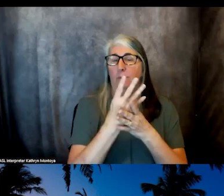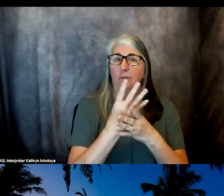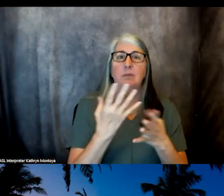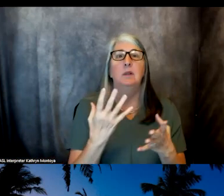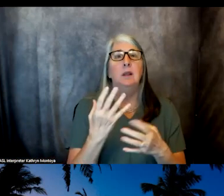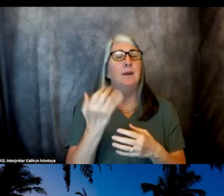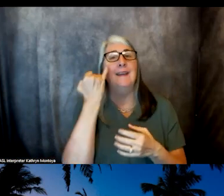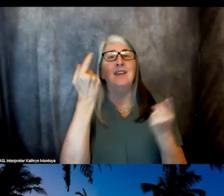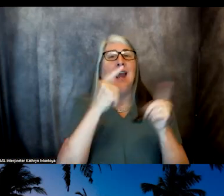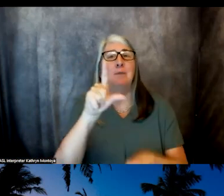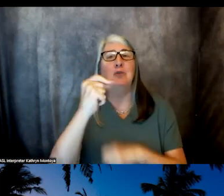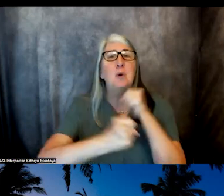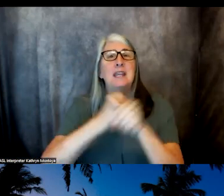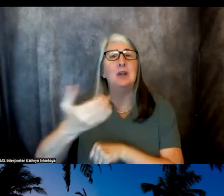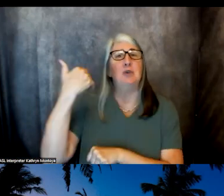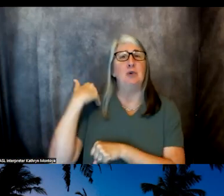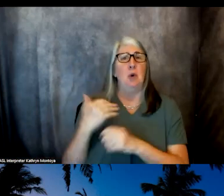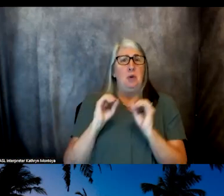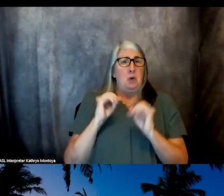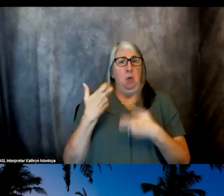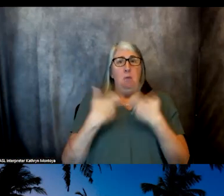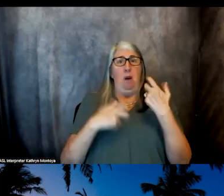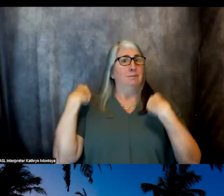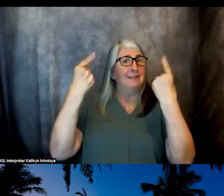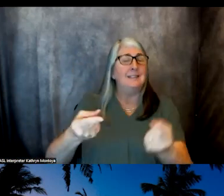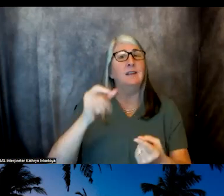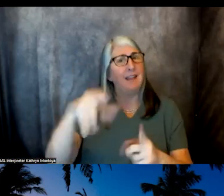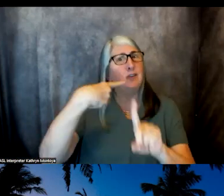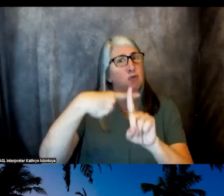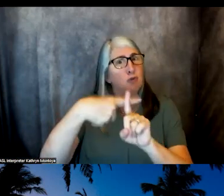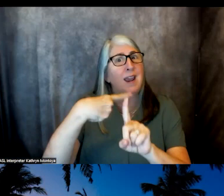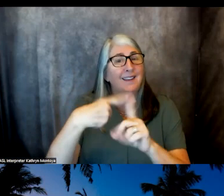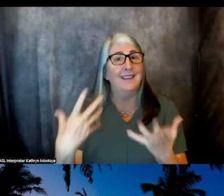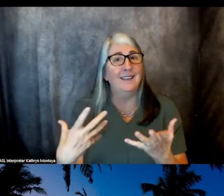THAT SHOULD BE A STRENGTH. AND THE NATURE OF THE JOB.